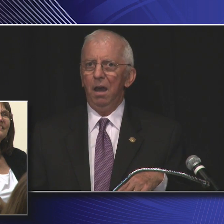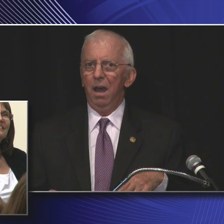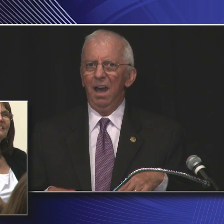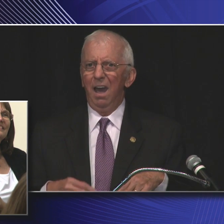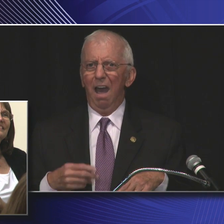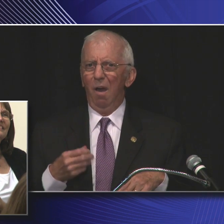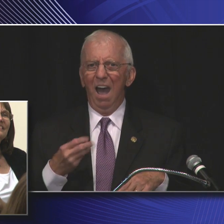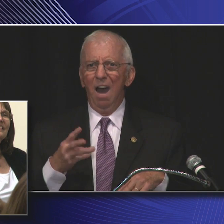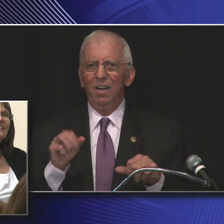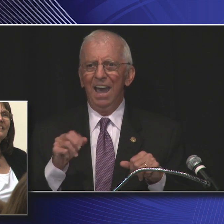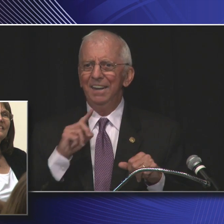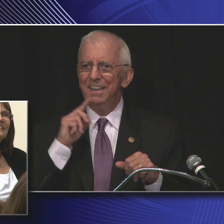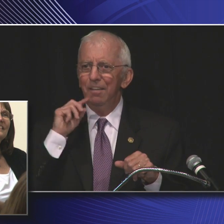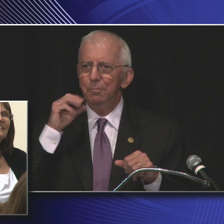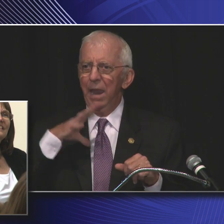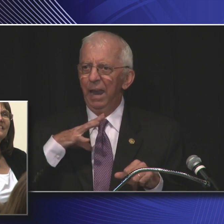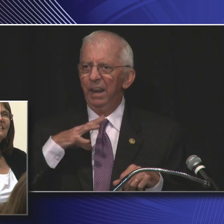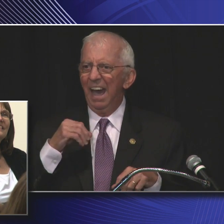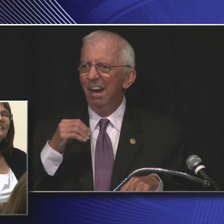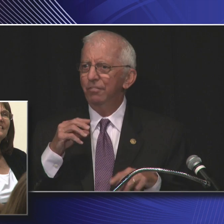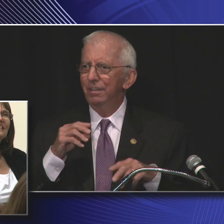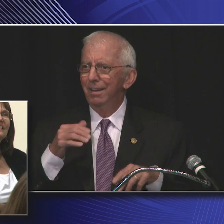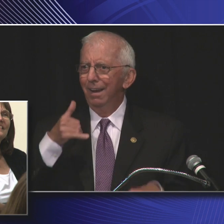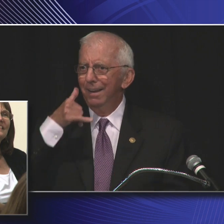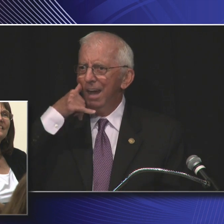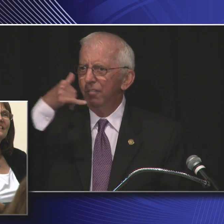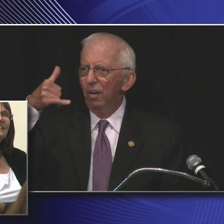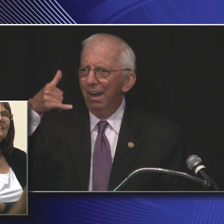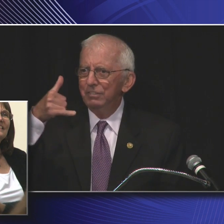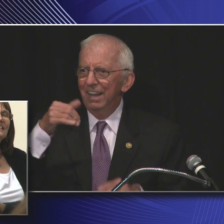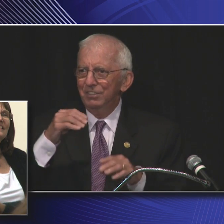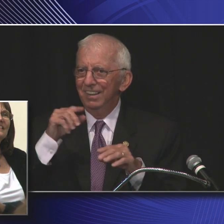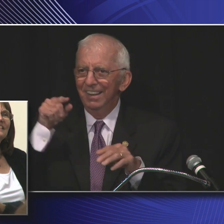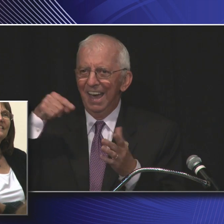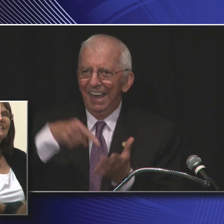He said "How can a deaf man have a telephone conversation